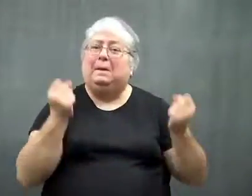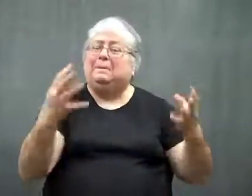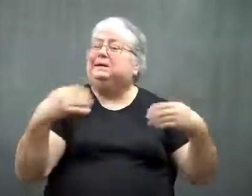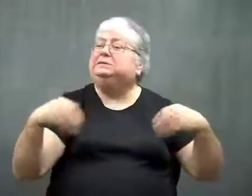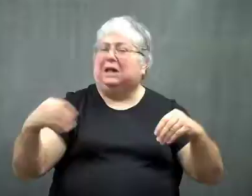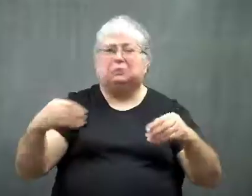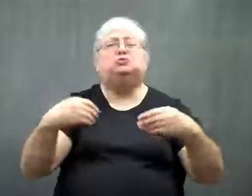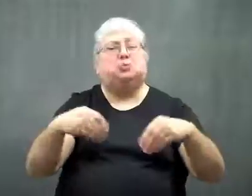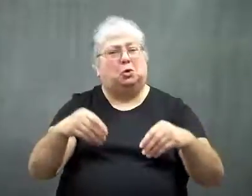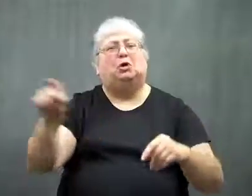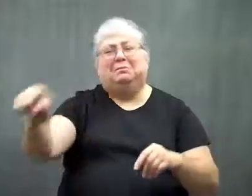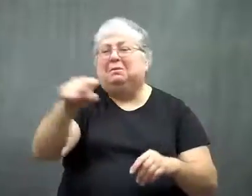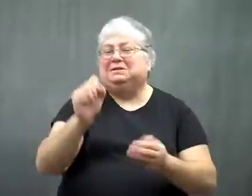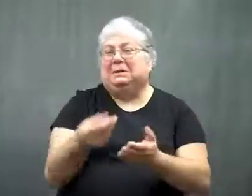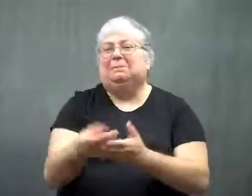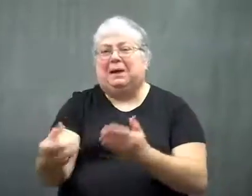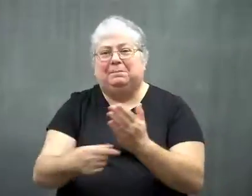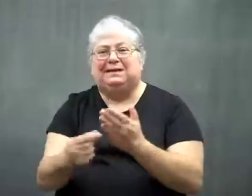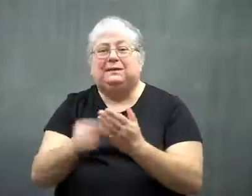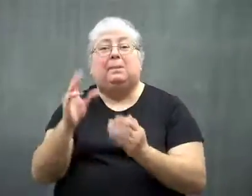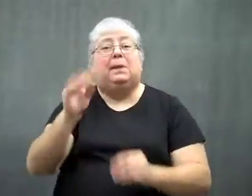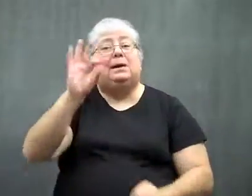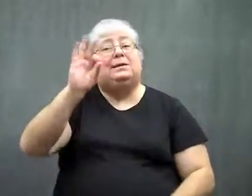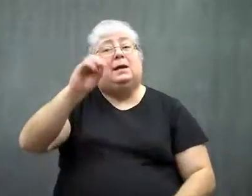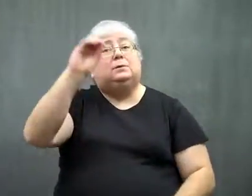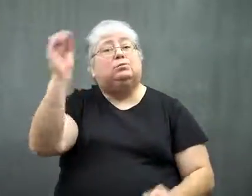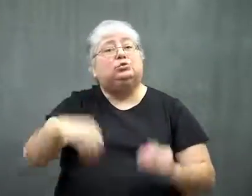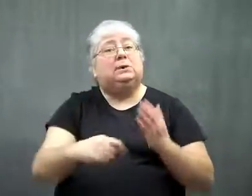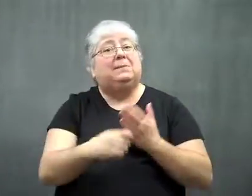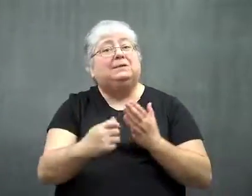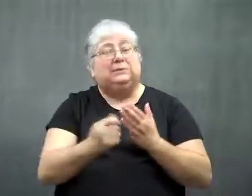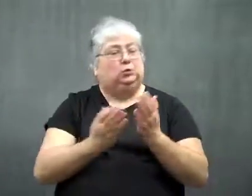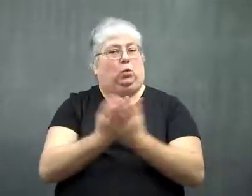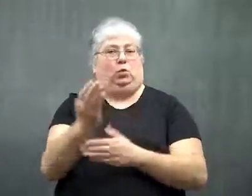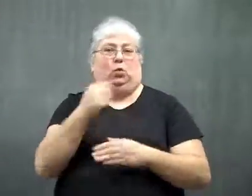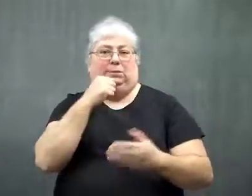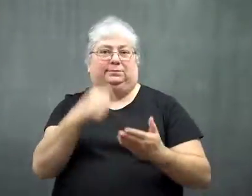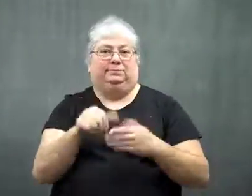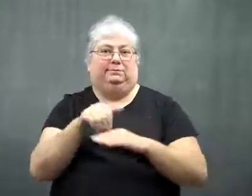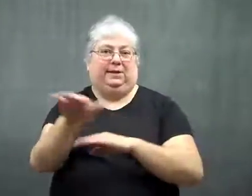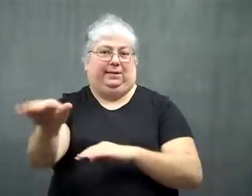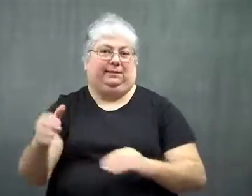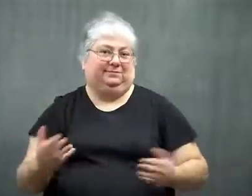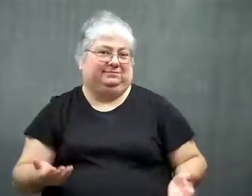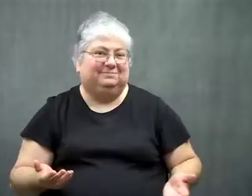Many stores sell magazines, but 90% of magazines are by subscription through the mail.